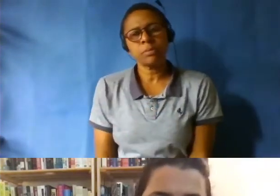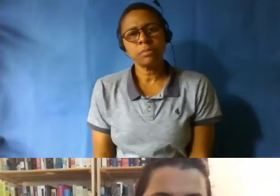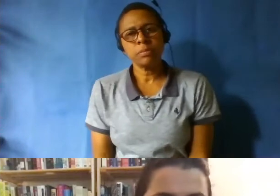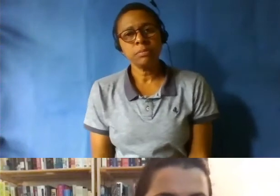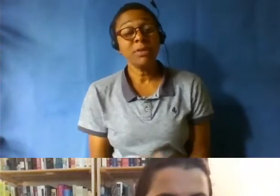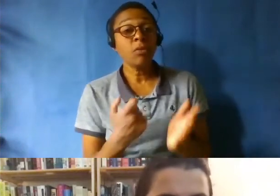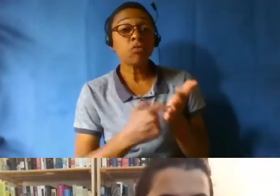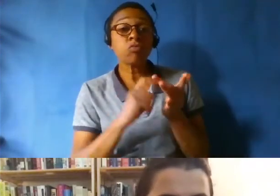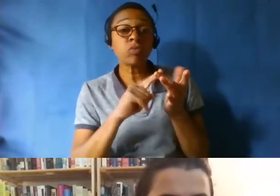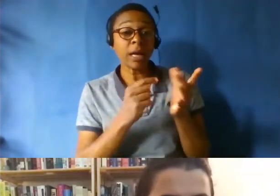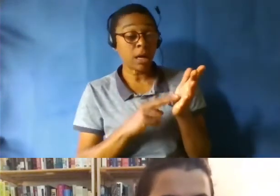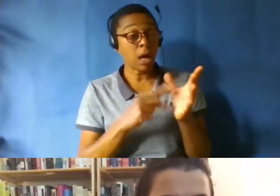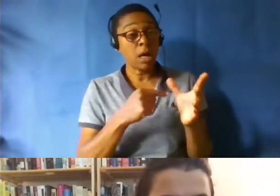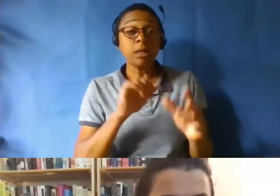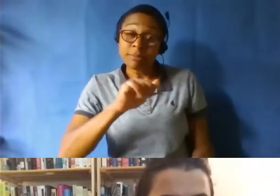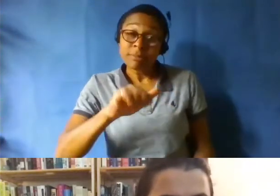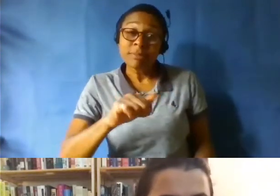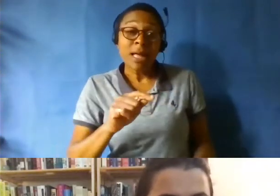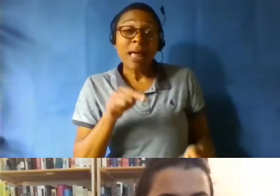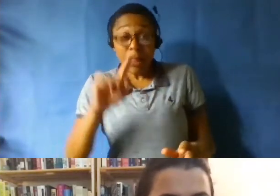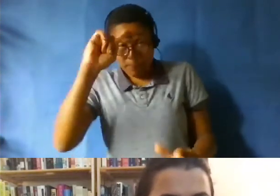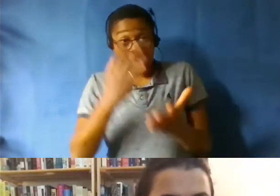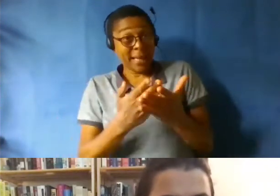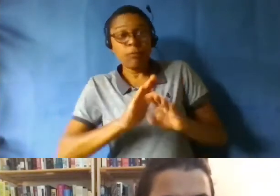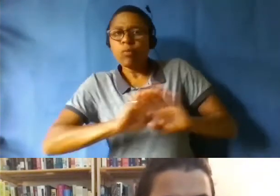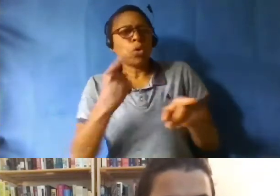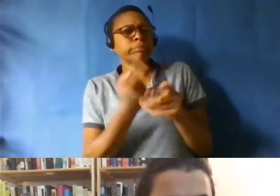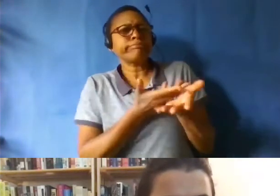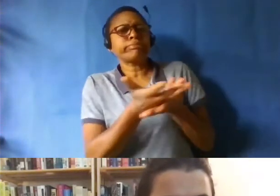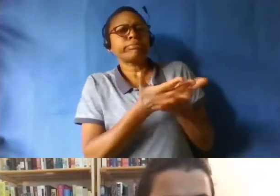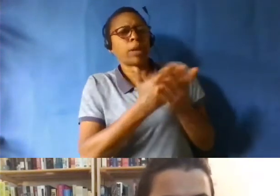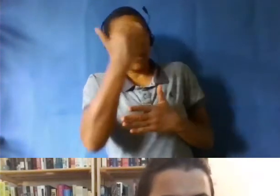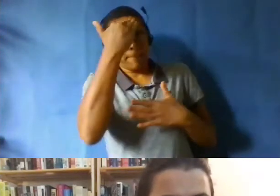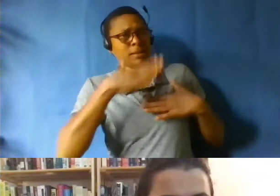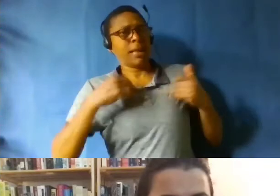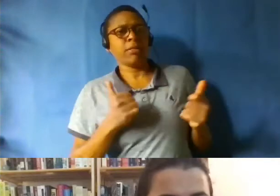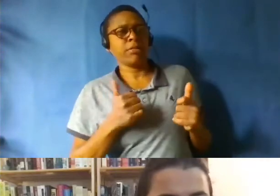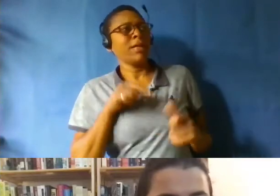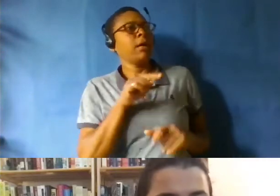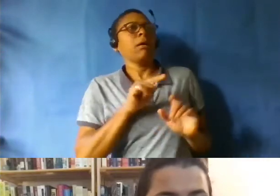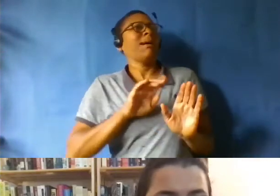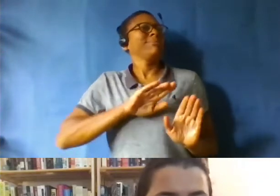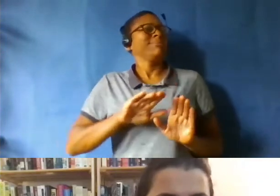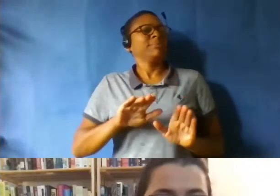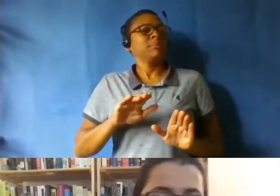haven't been talking about mental health or the it was never something that was spoken about back home when it definitely is but in different